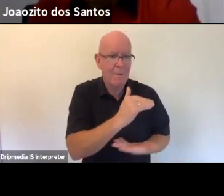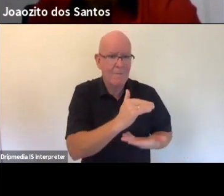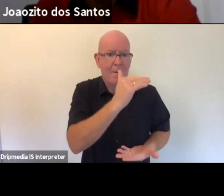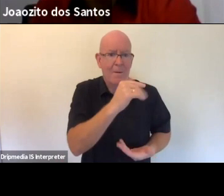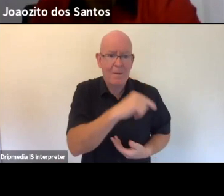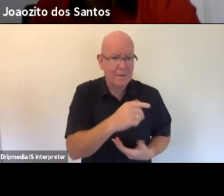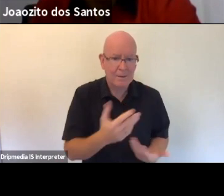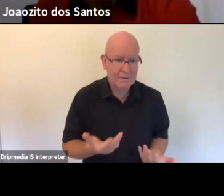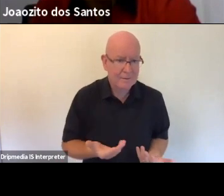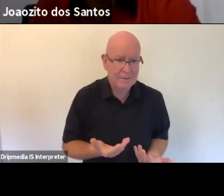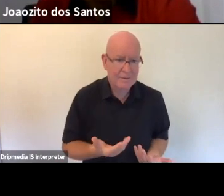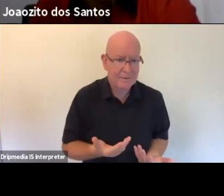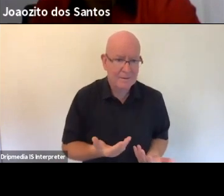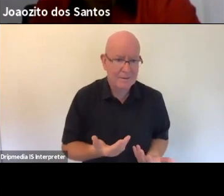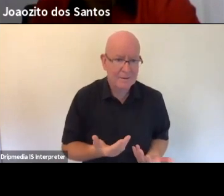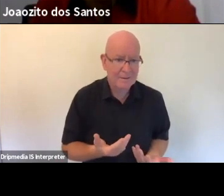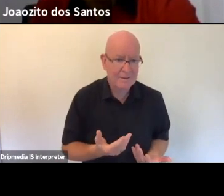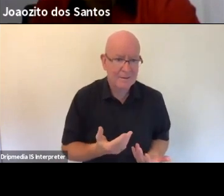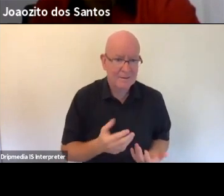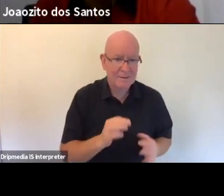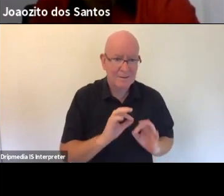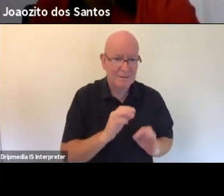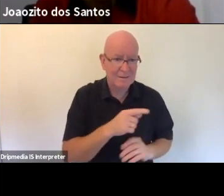How people with disability also benefit from this…